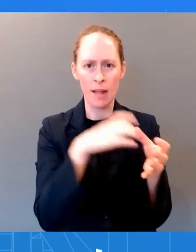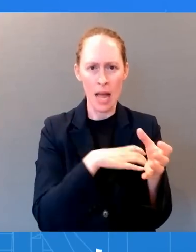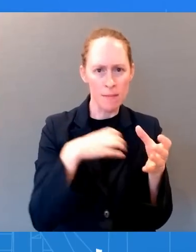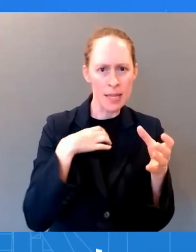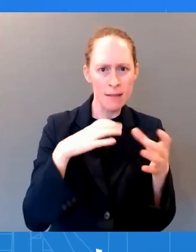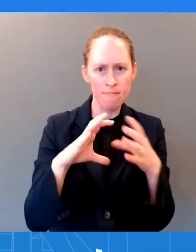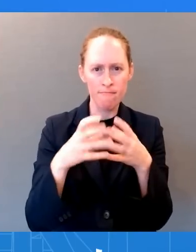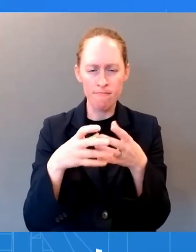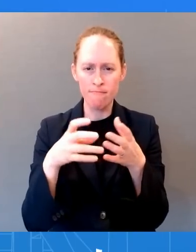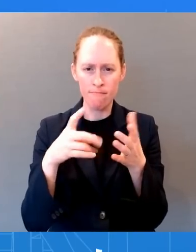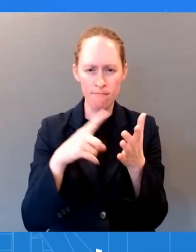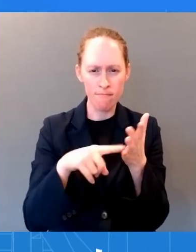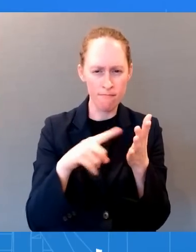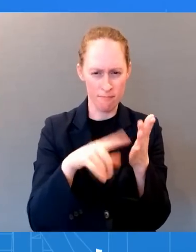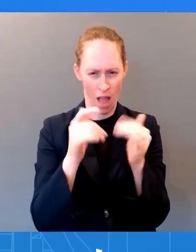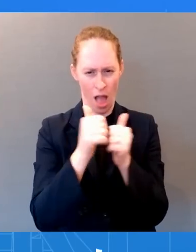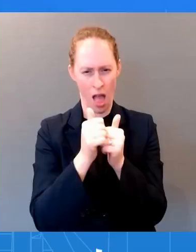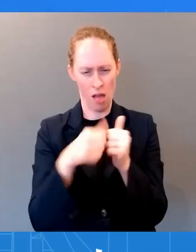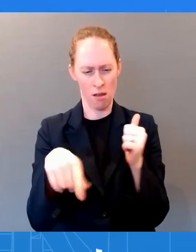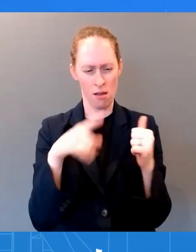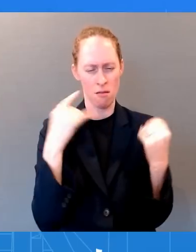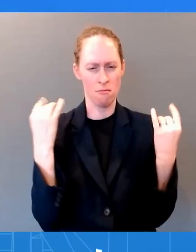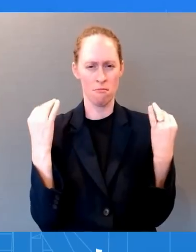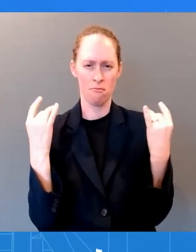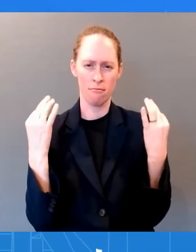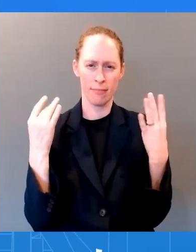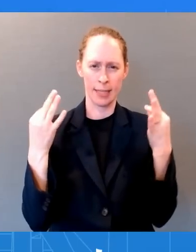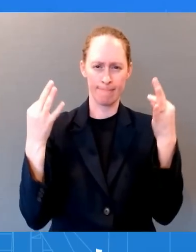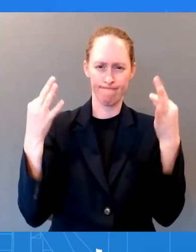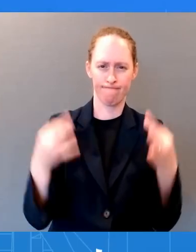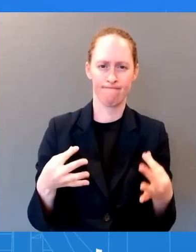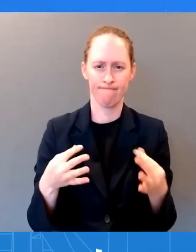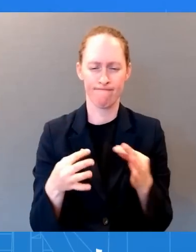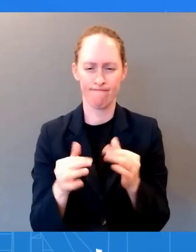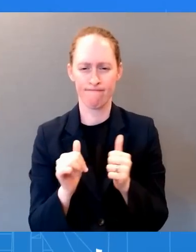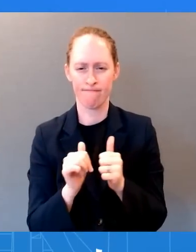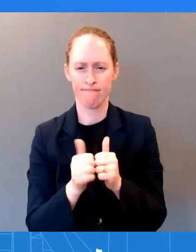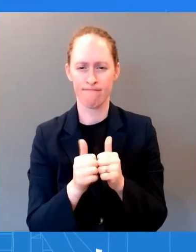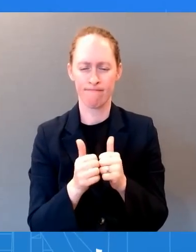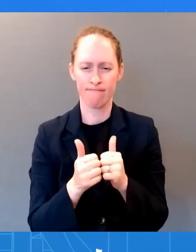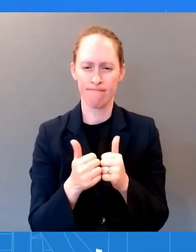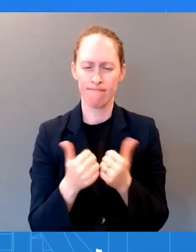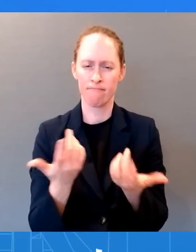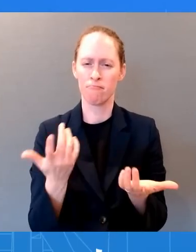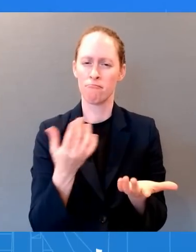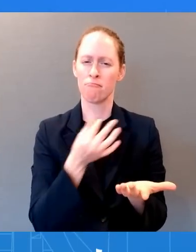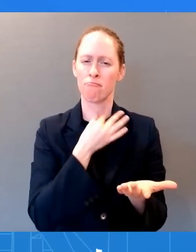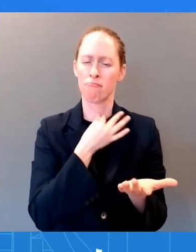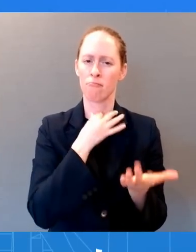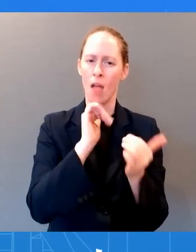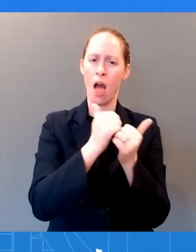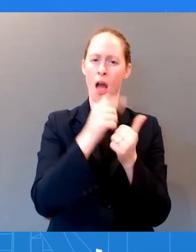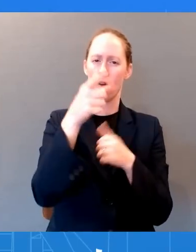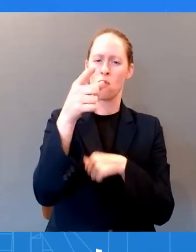Can you -- what more can you tell us about that and why the determination was reached to defer that to the -- to the Archivist? Ms. Jean-Pierre: So, the --